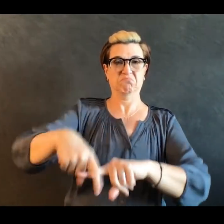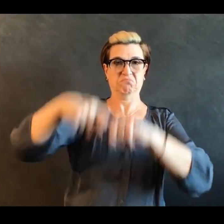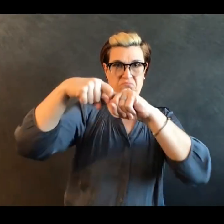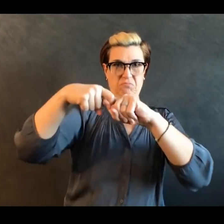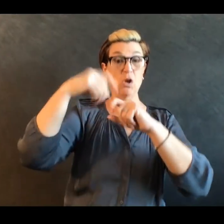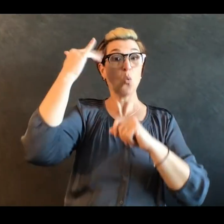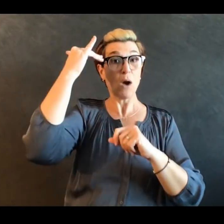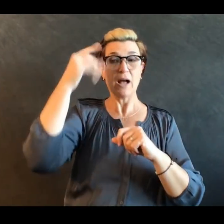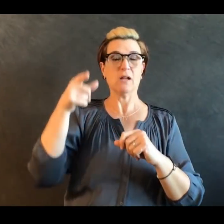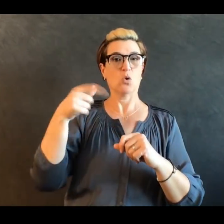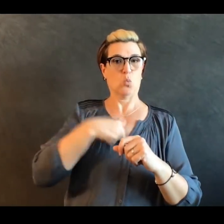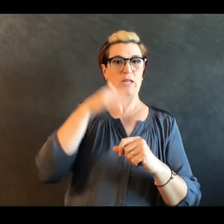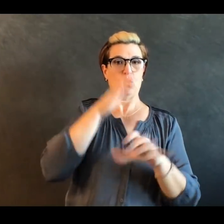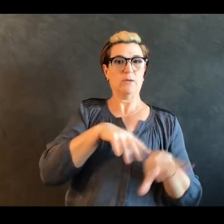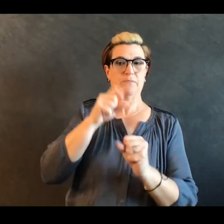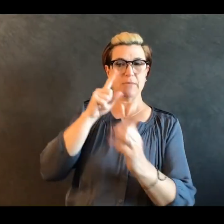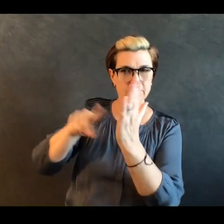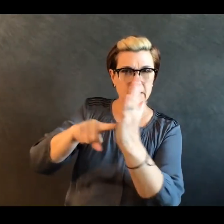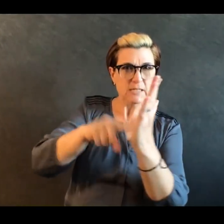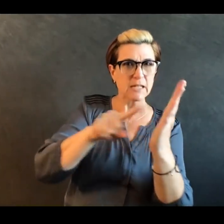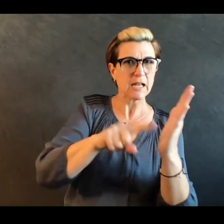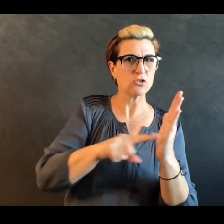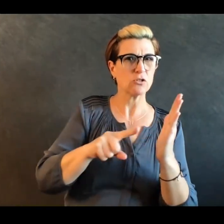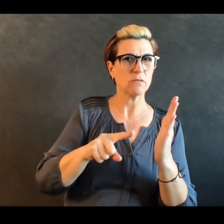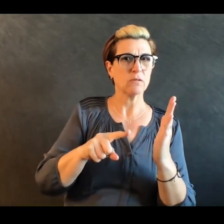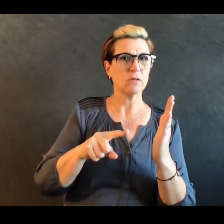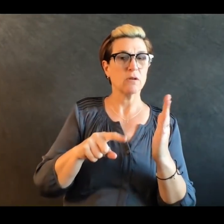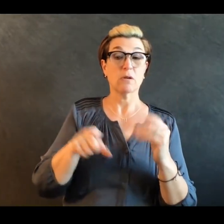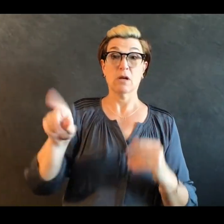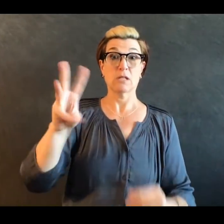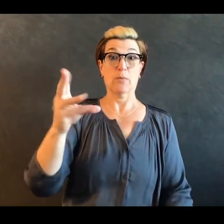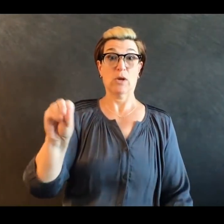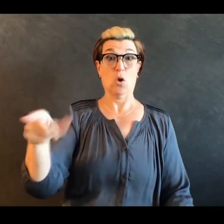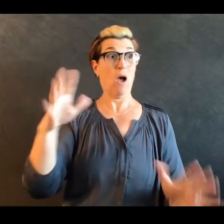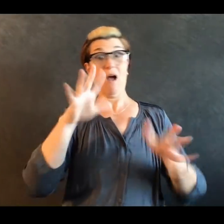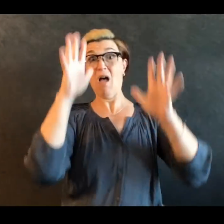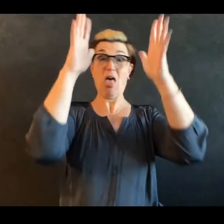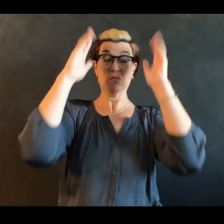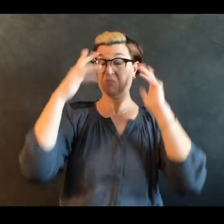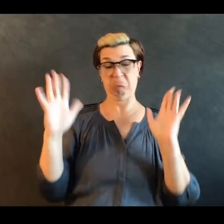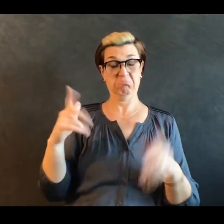virus outbreak over the objections of the WHL we took decisive action and